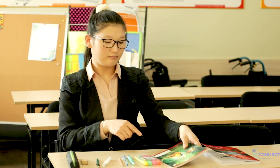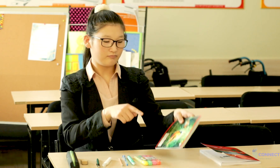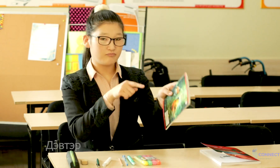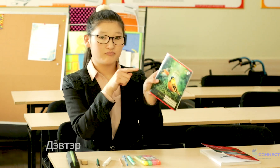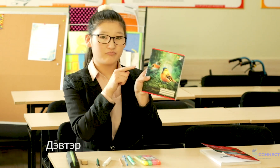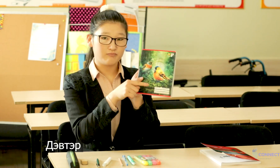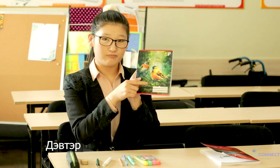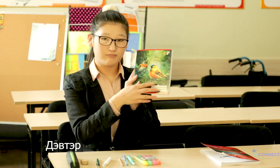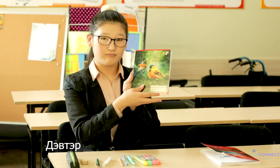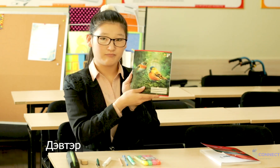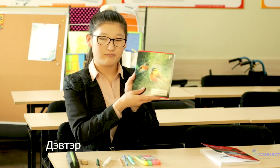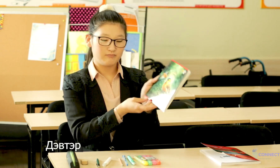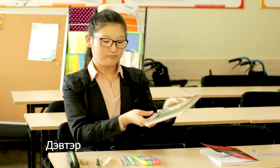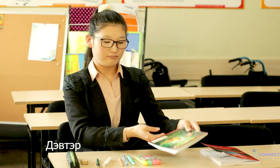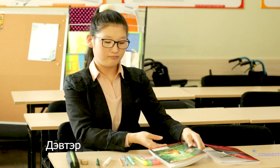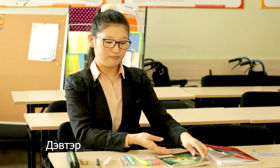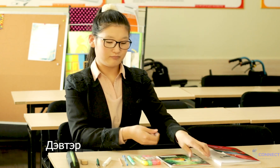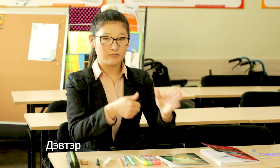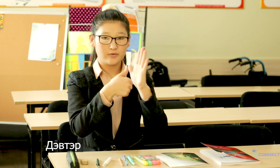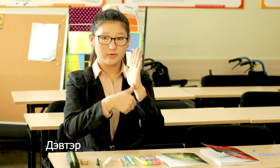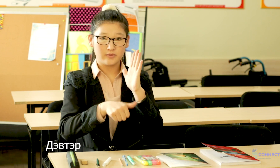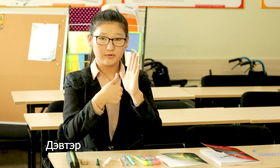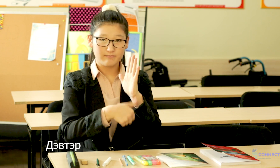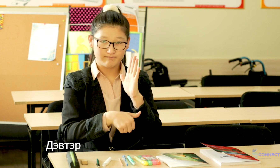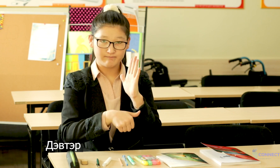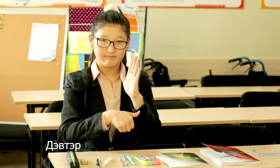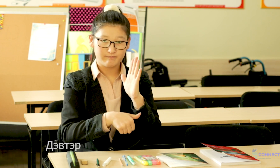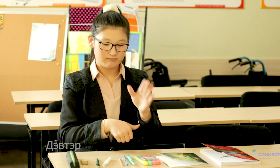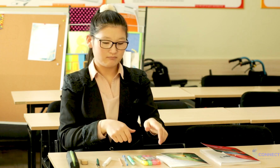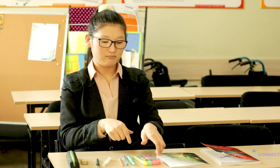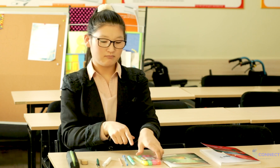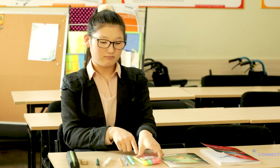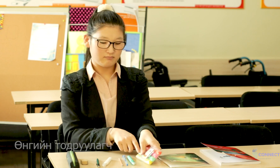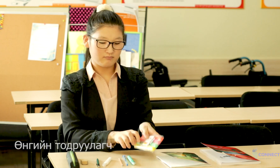Notebook